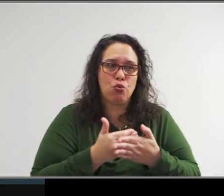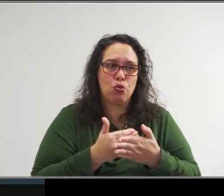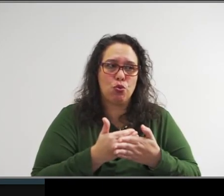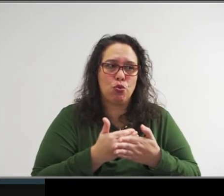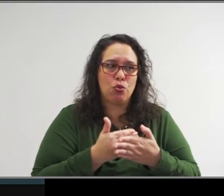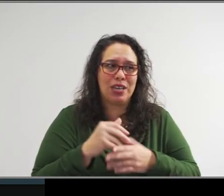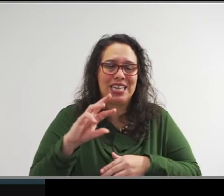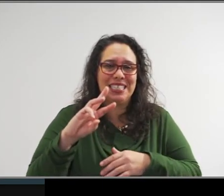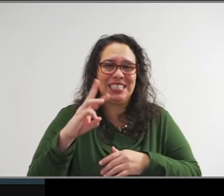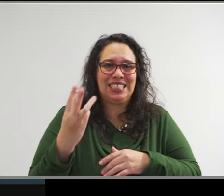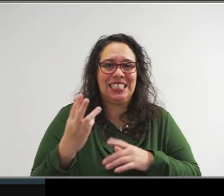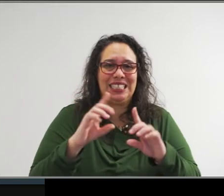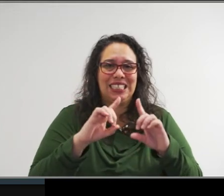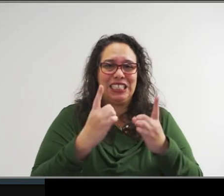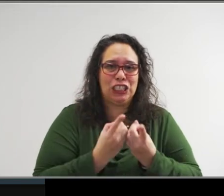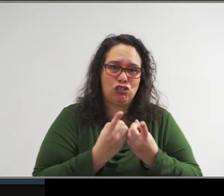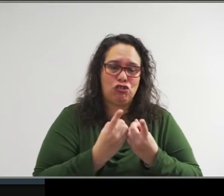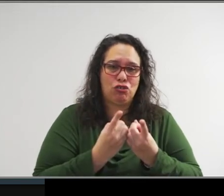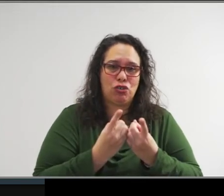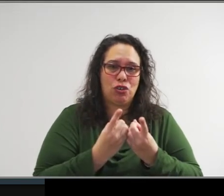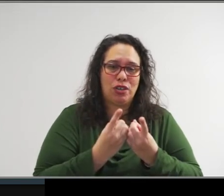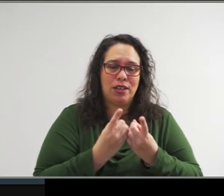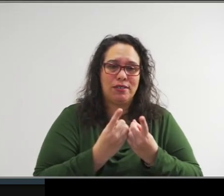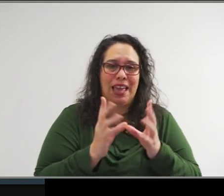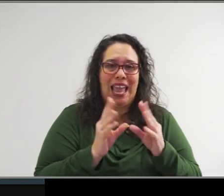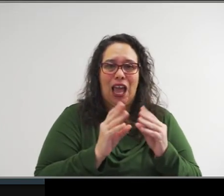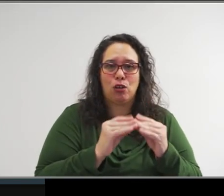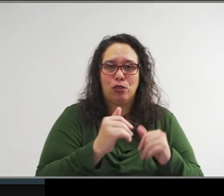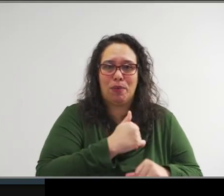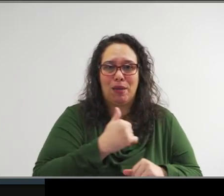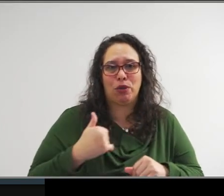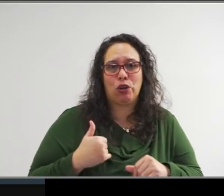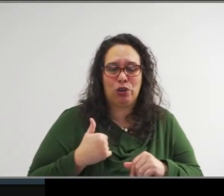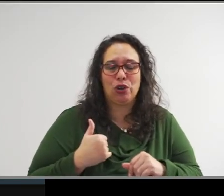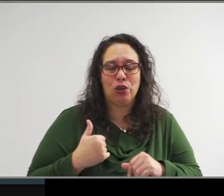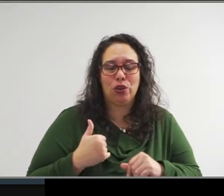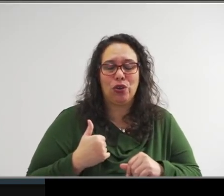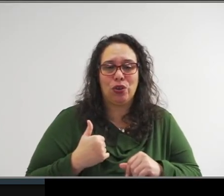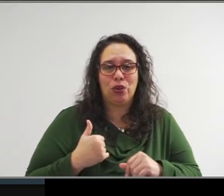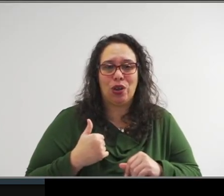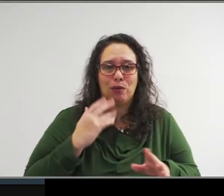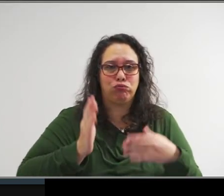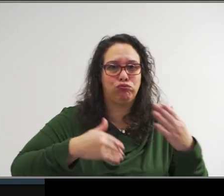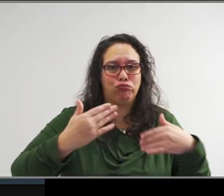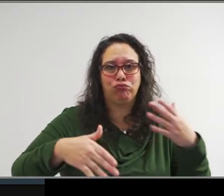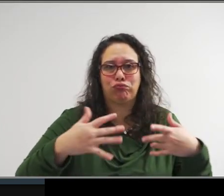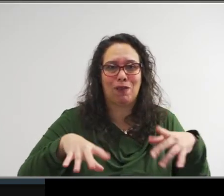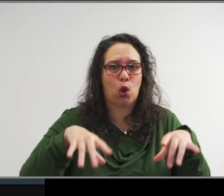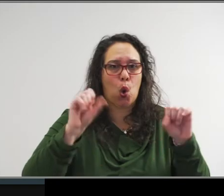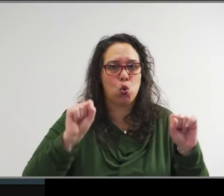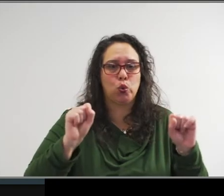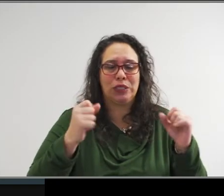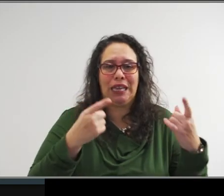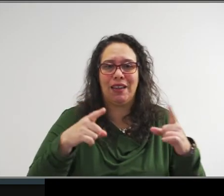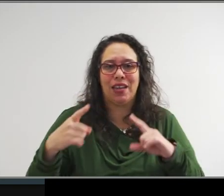council member and had to hit the ground running with hosting this year's event, which will be virtual.